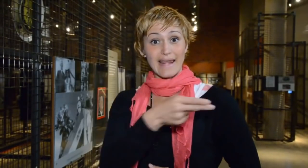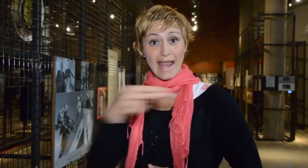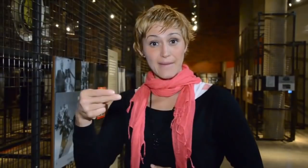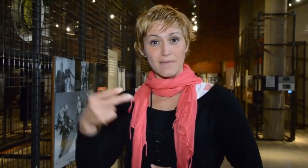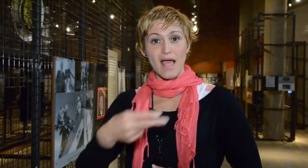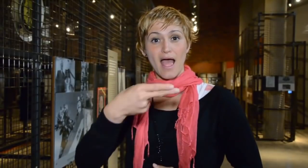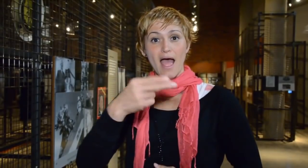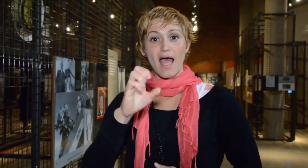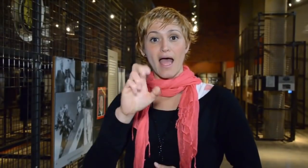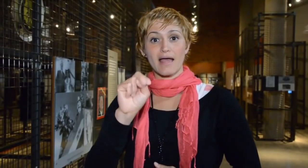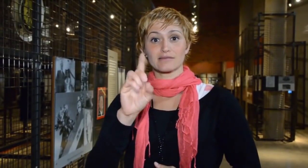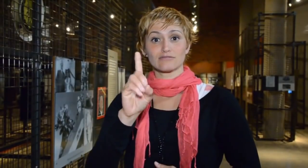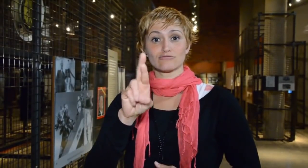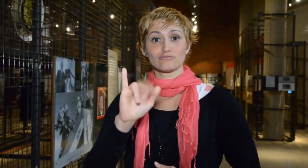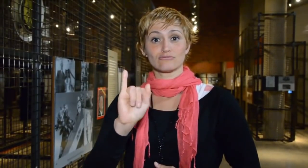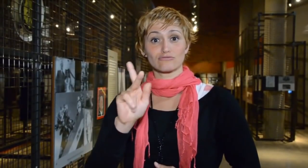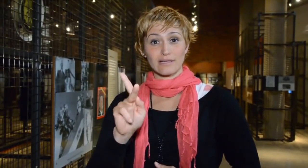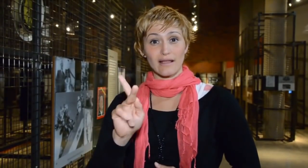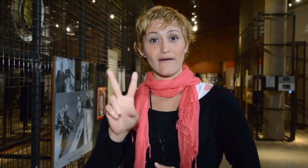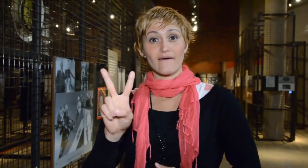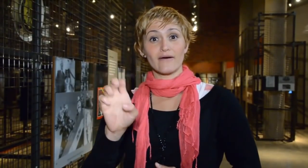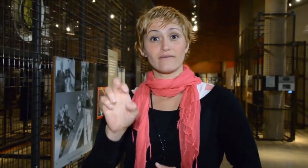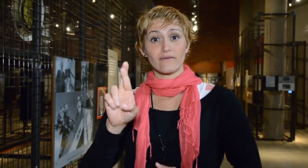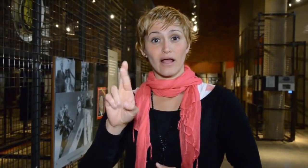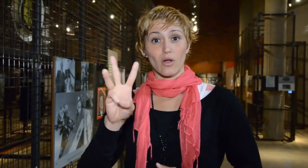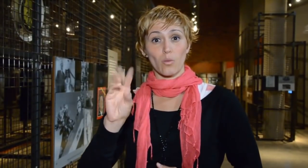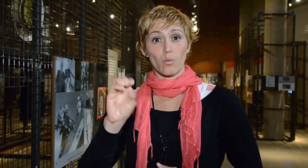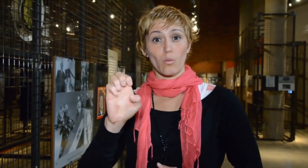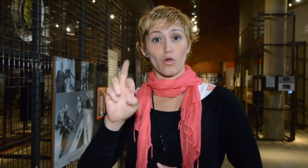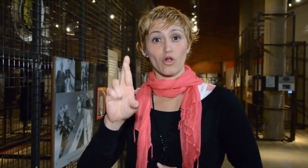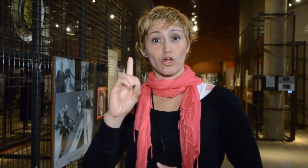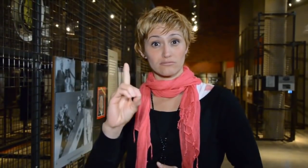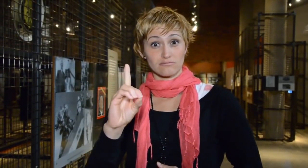A man named Hendrik Verwoerd, a representative of